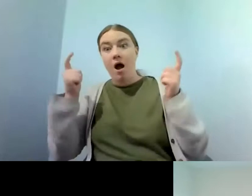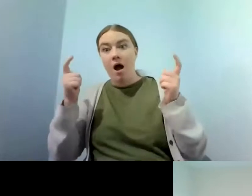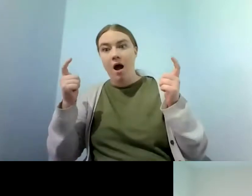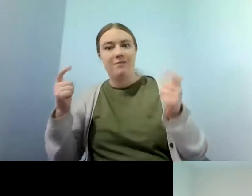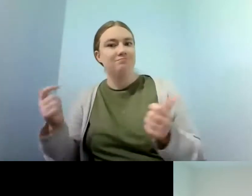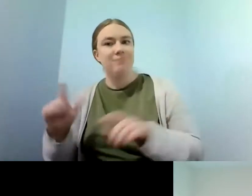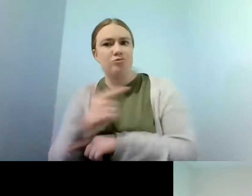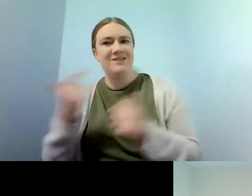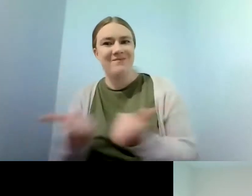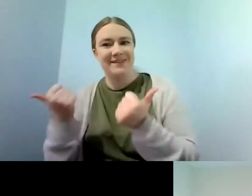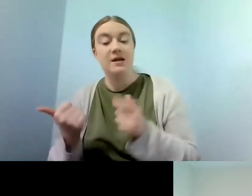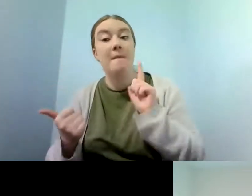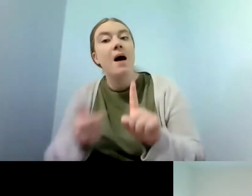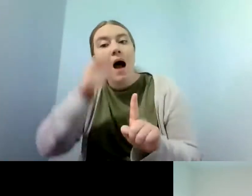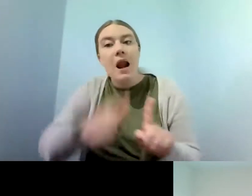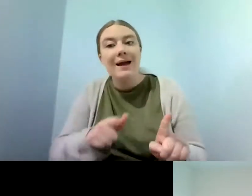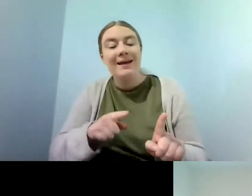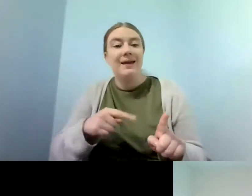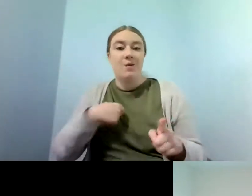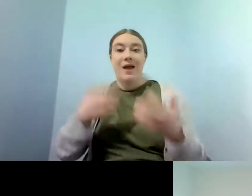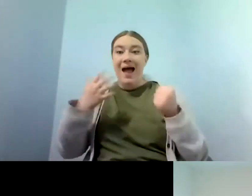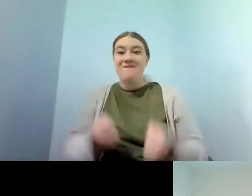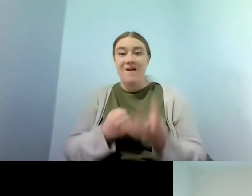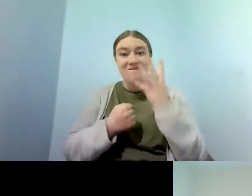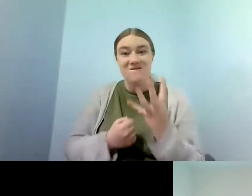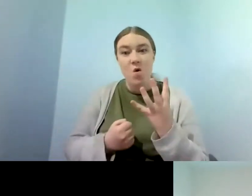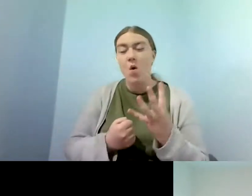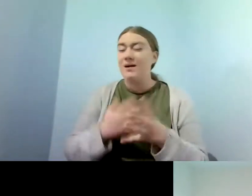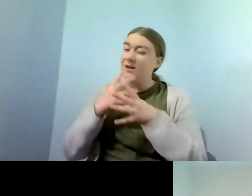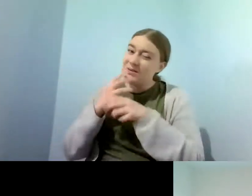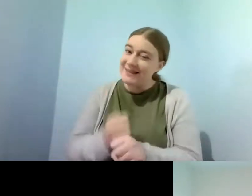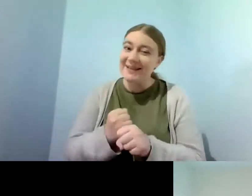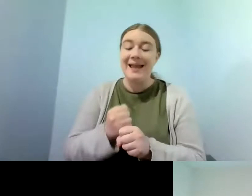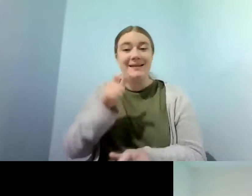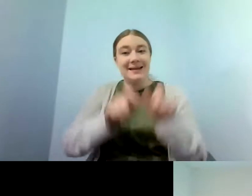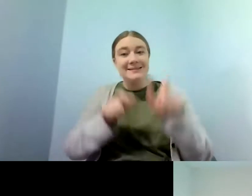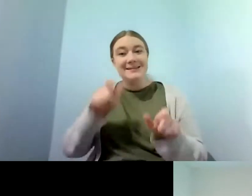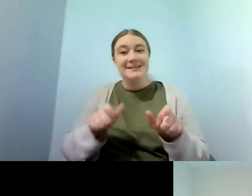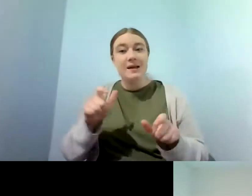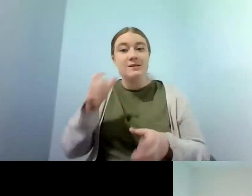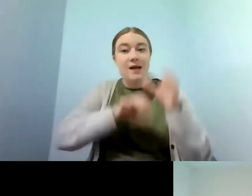that we had four of our very dedicated citizen scientists who lived locally and they were able